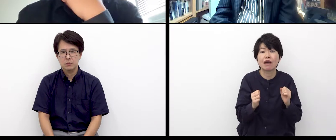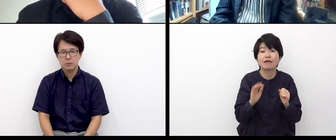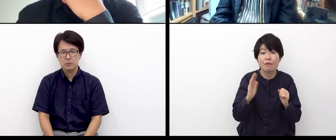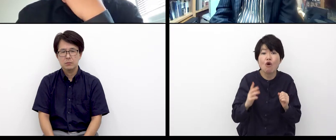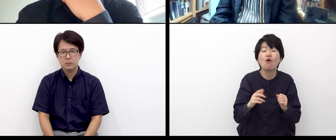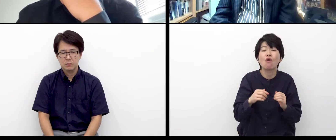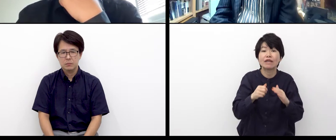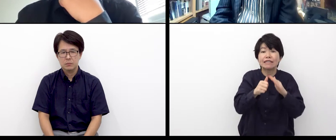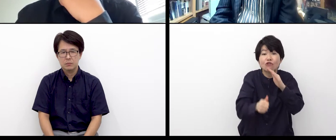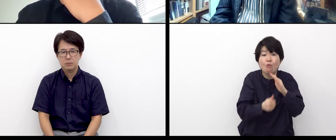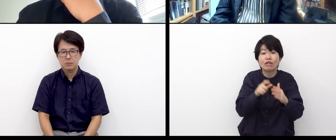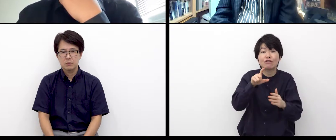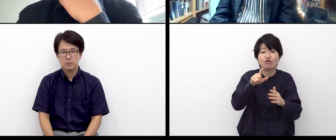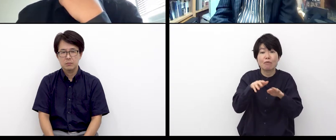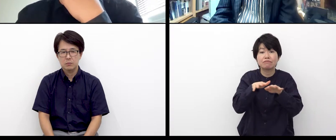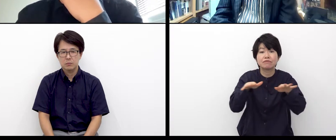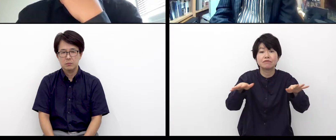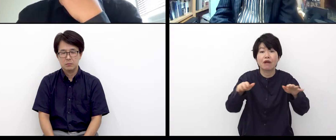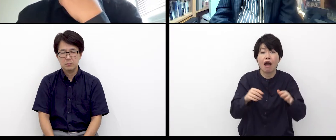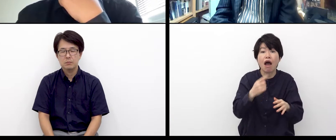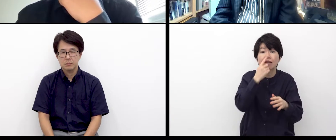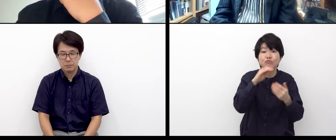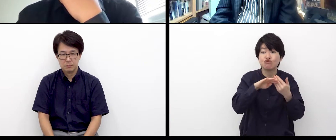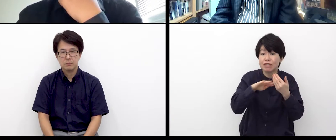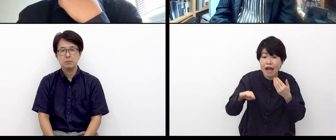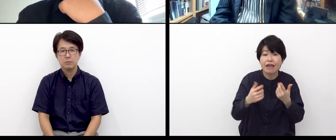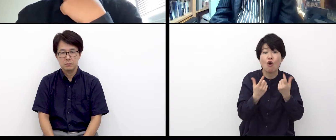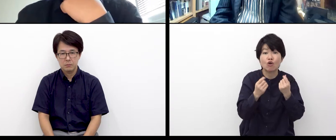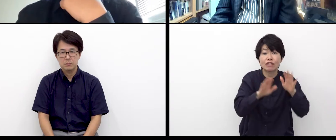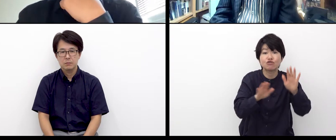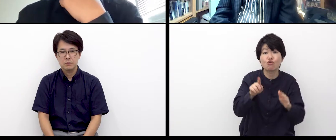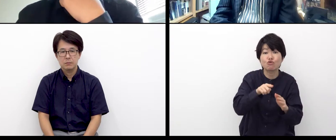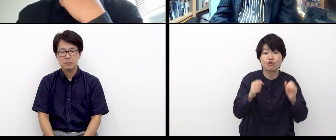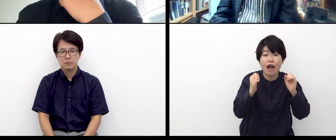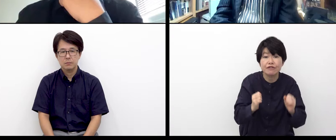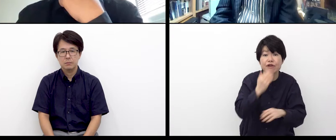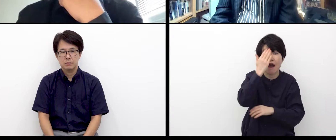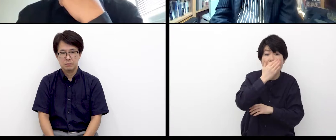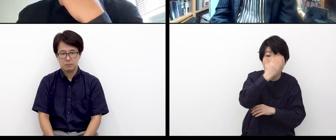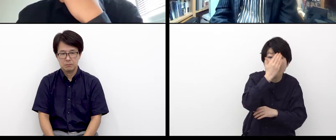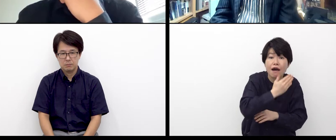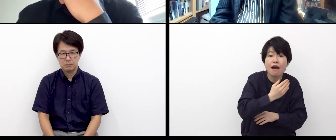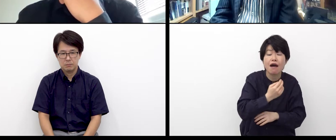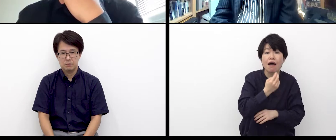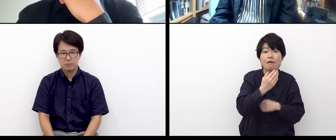On the other hand, this word is